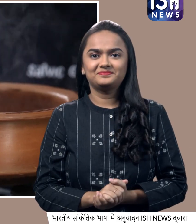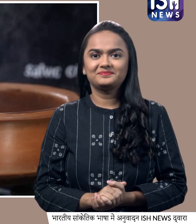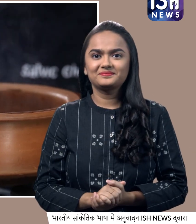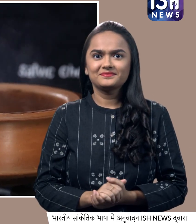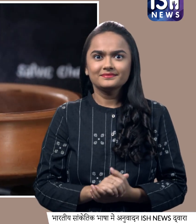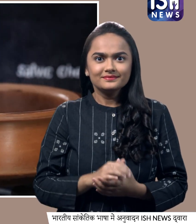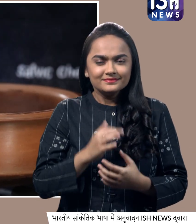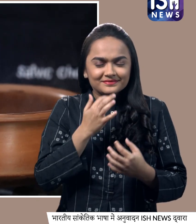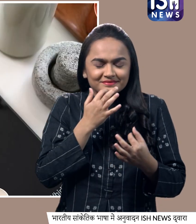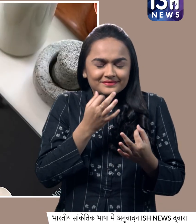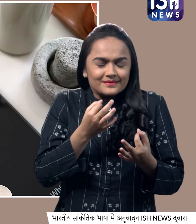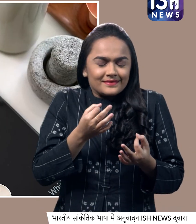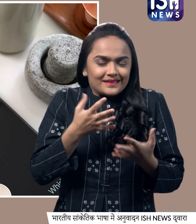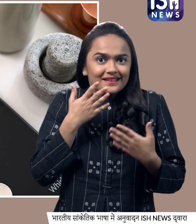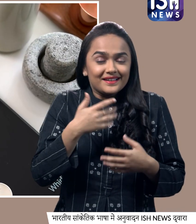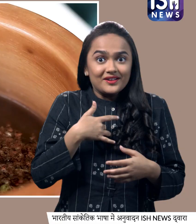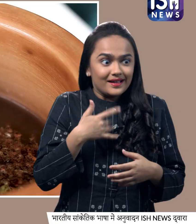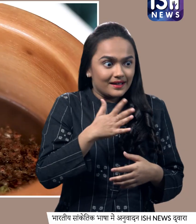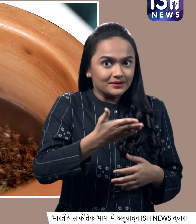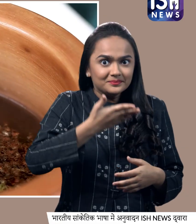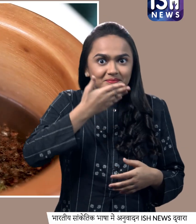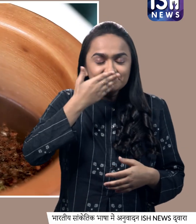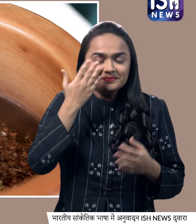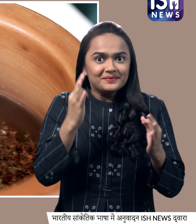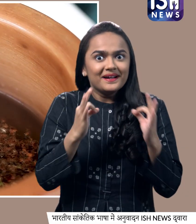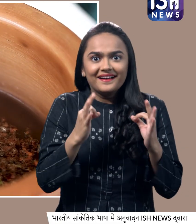Ah! There's a magic in the aroma of this tea itself